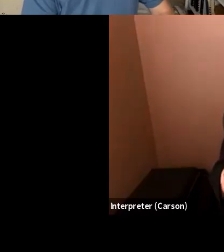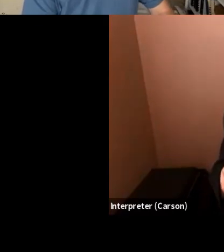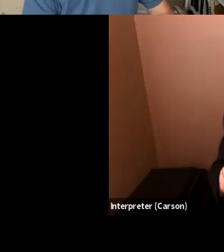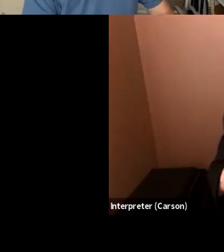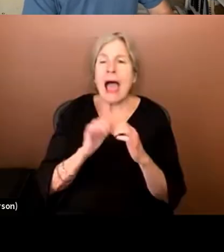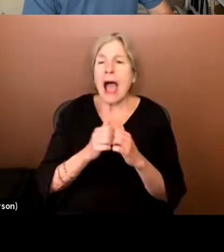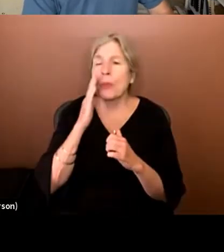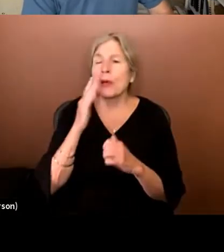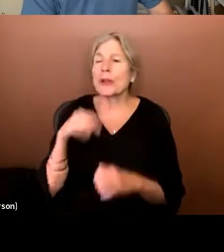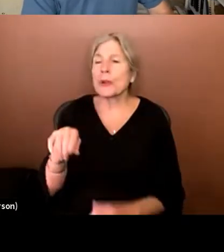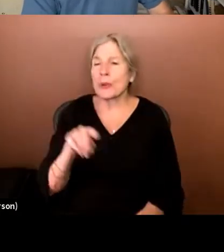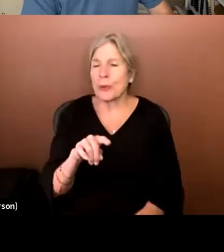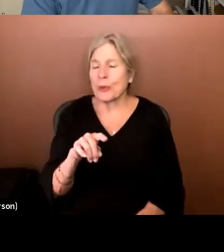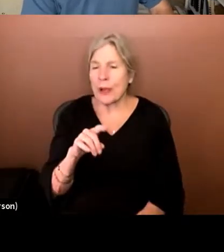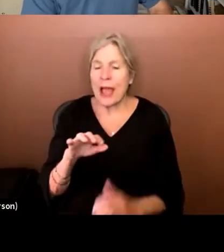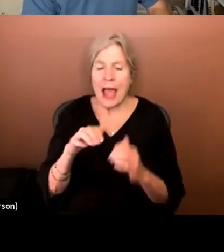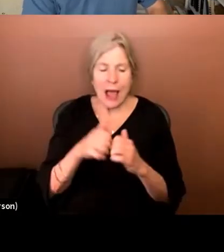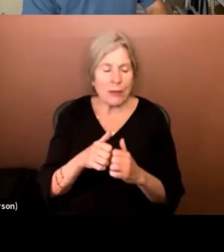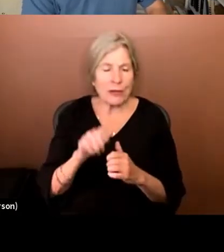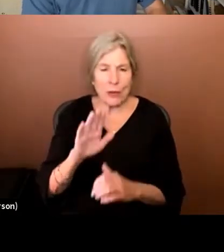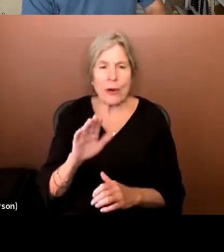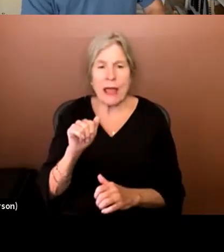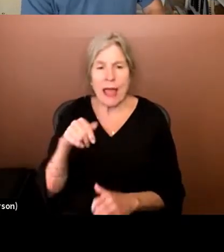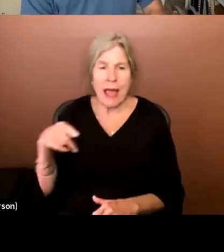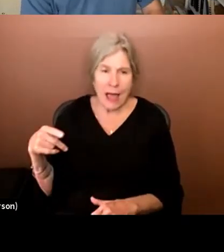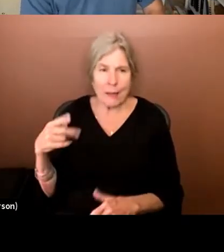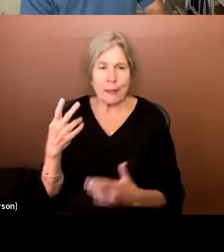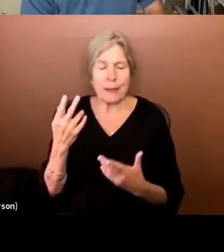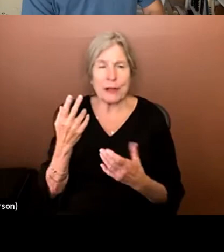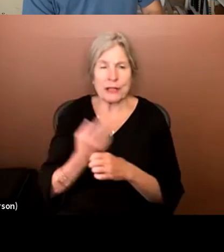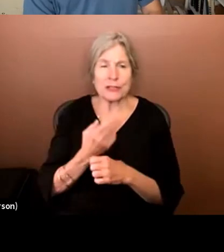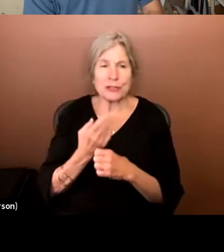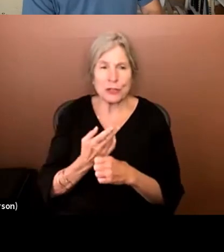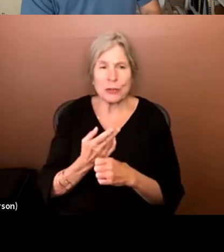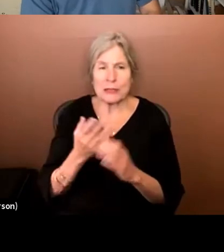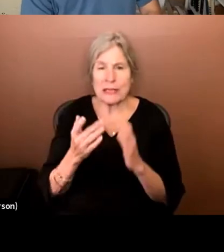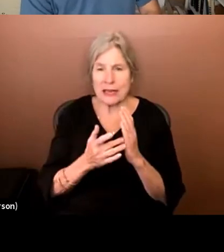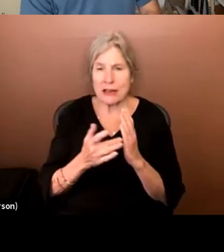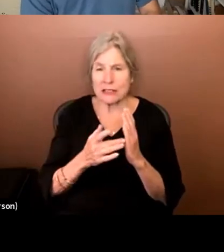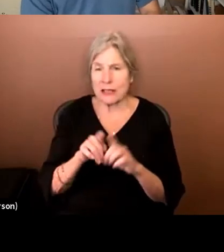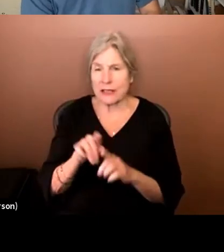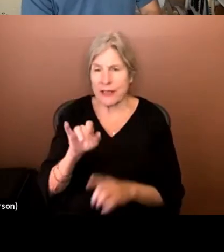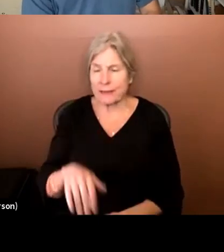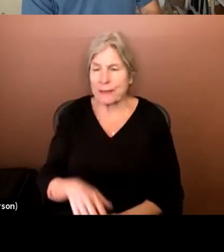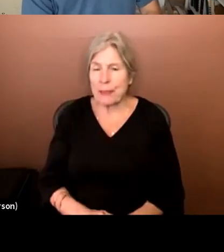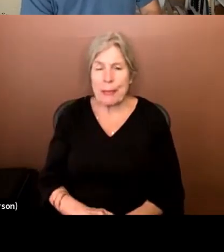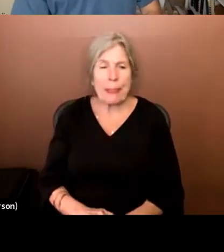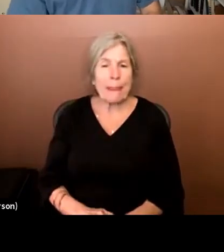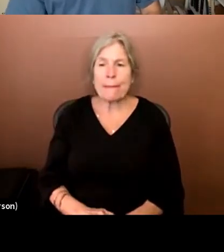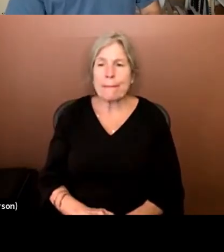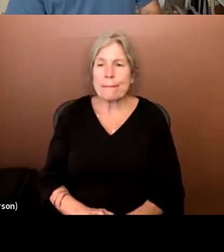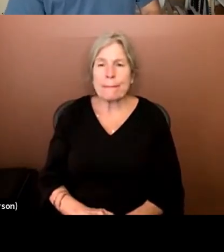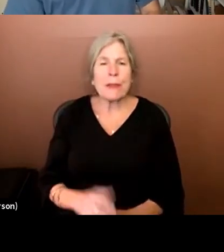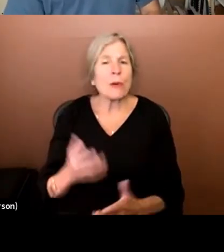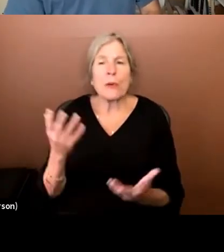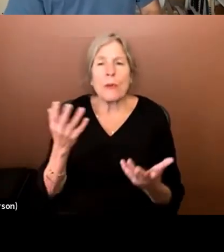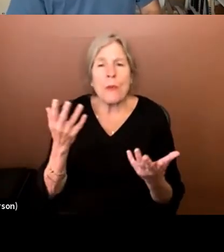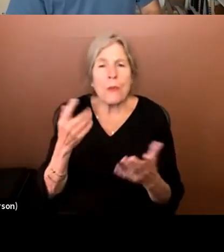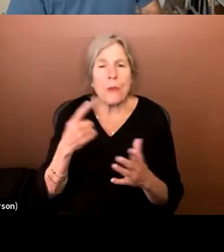? How would your app consume such a technology? What would you have